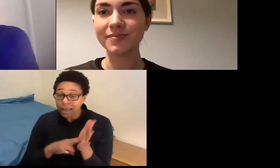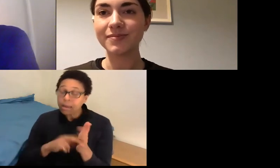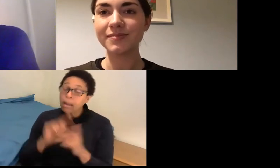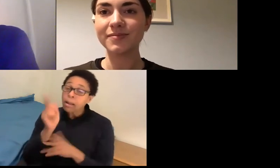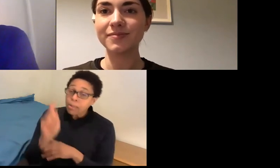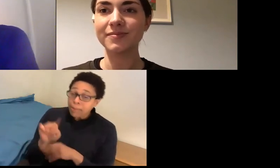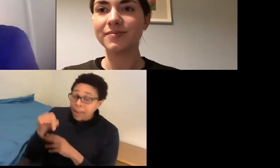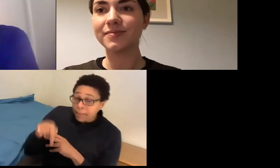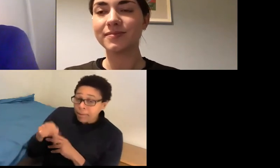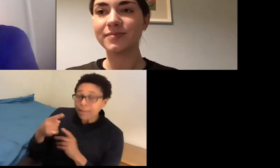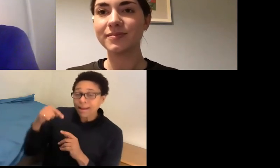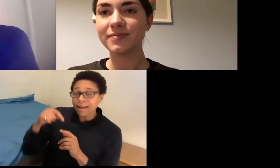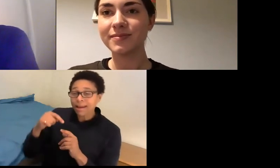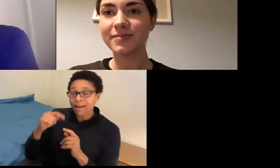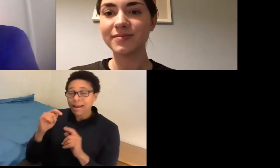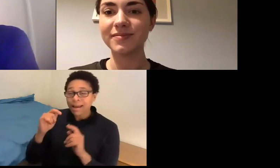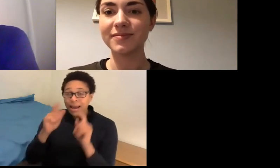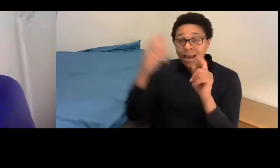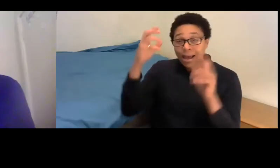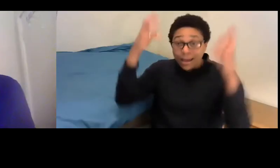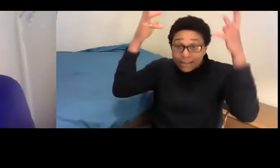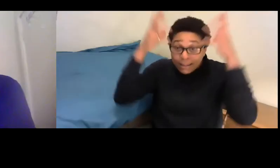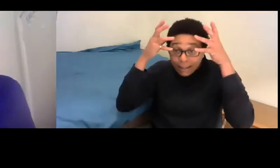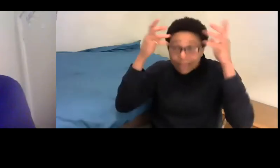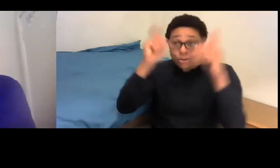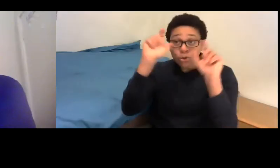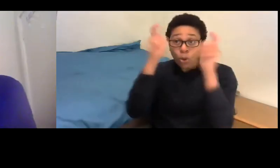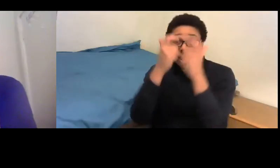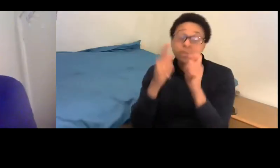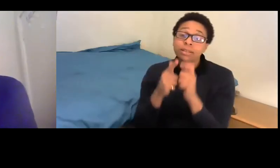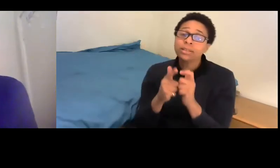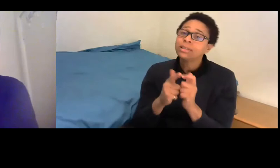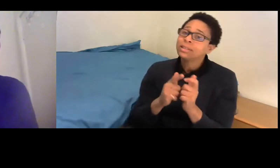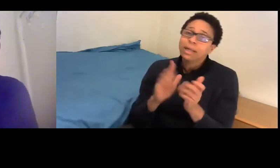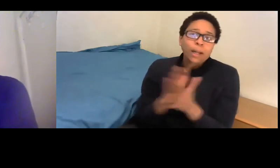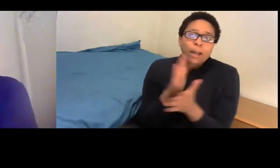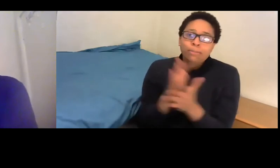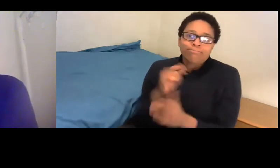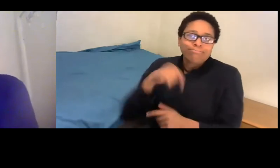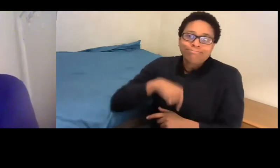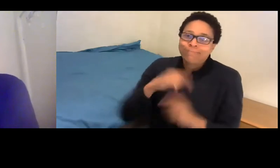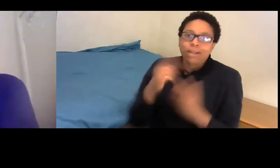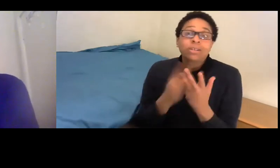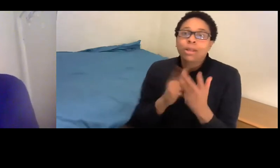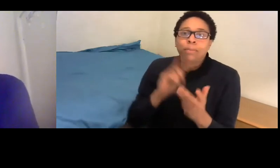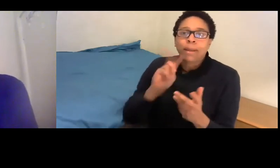tonight. And to all of you. It's a real pleasure to be here. And I'm looking forward to our discussion this evening.